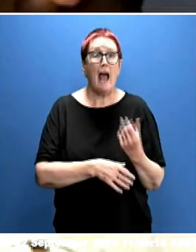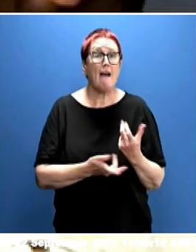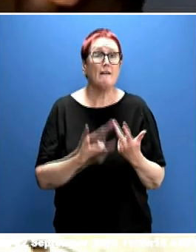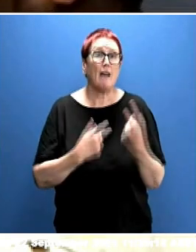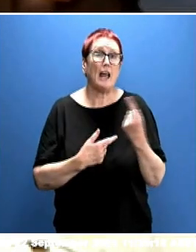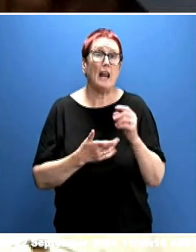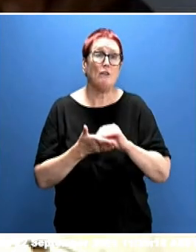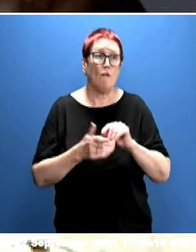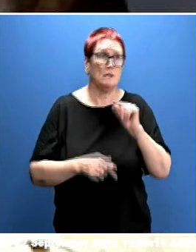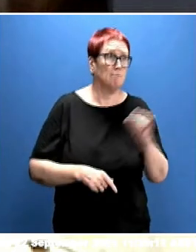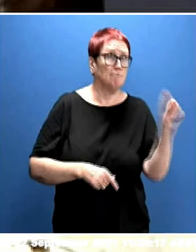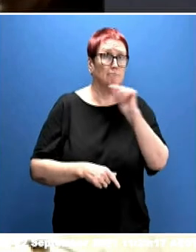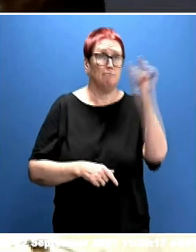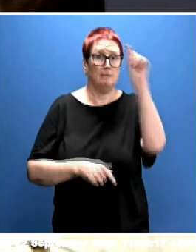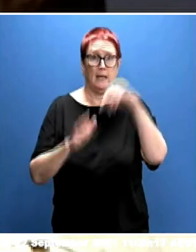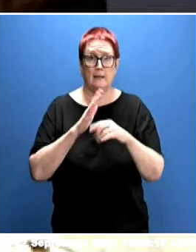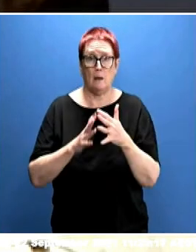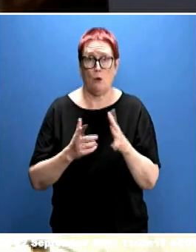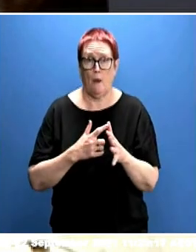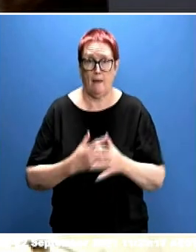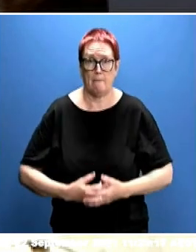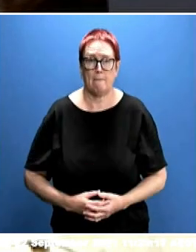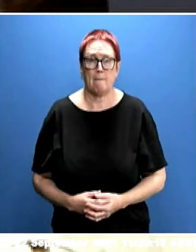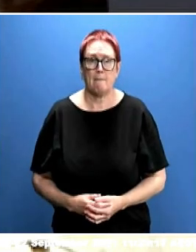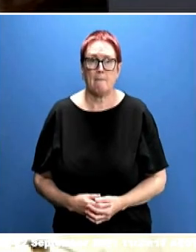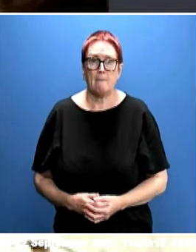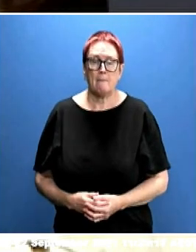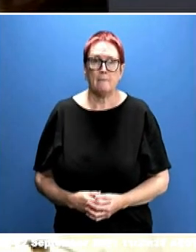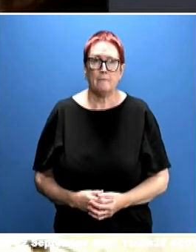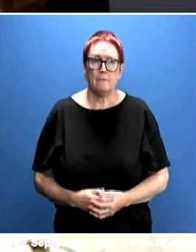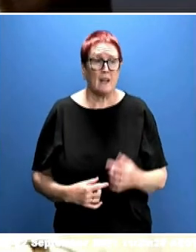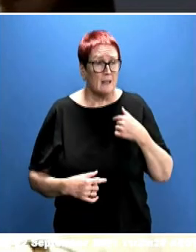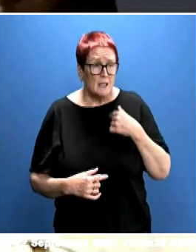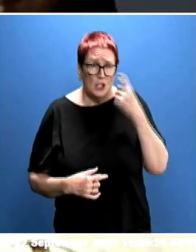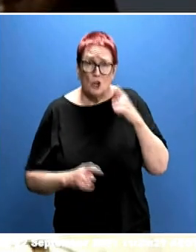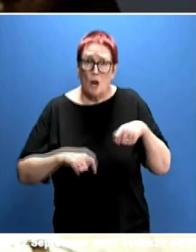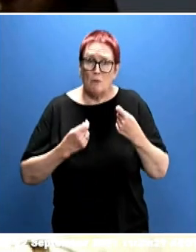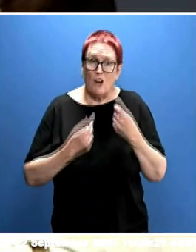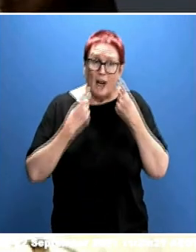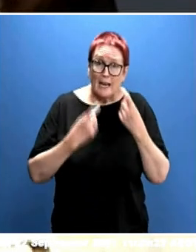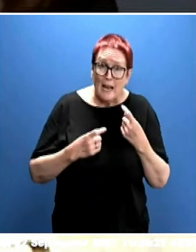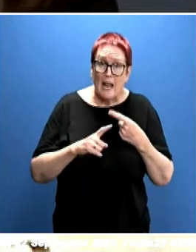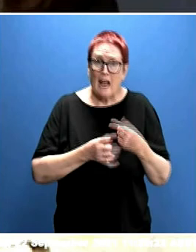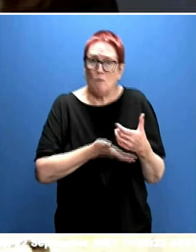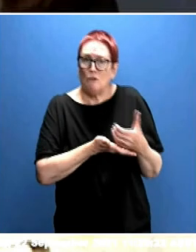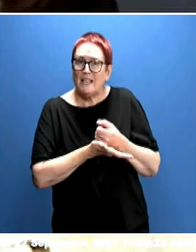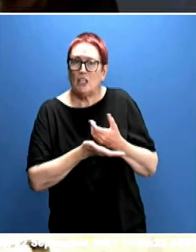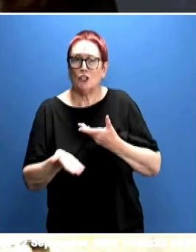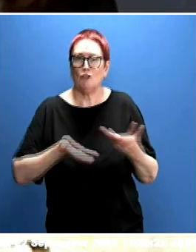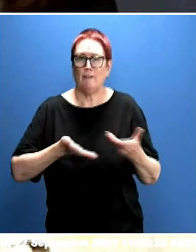offices across the State, and we try to provide care and protection services